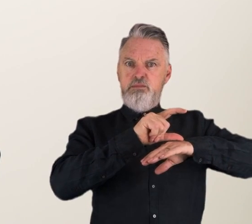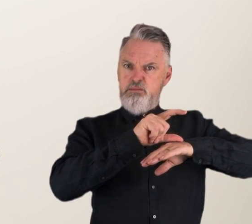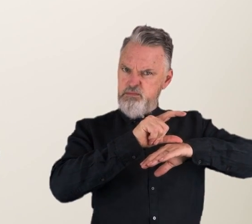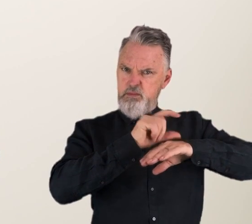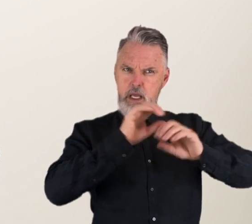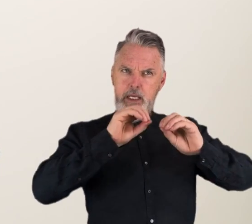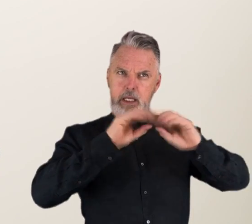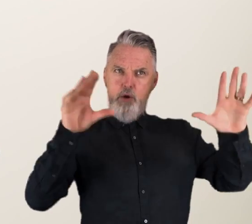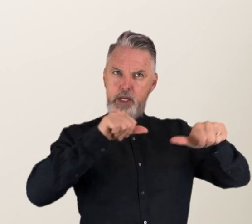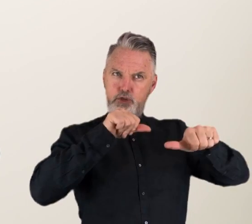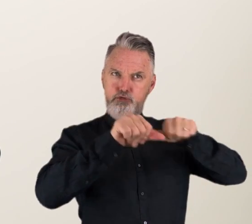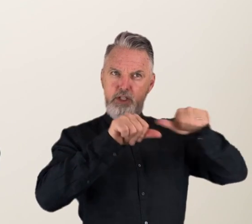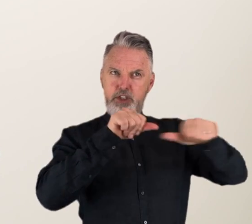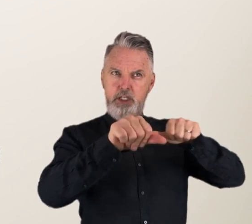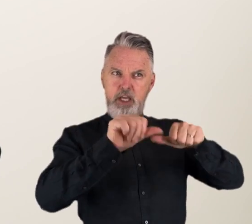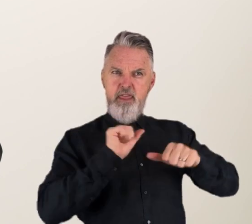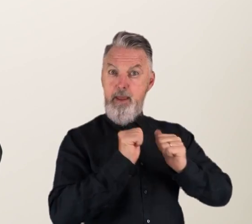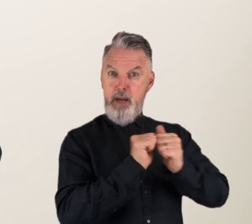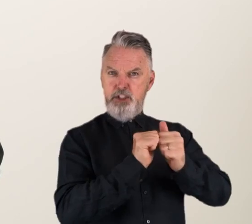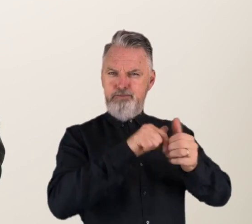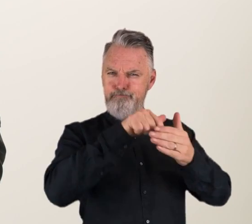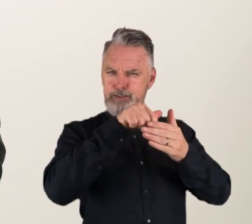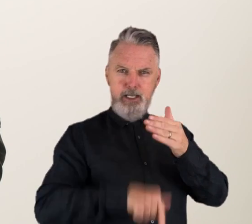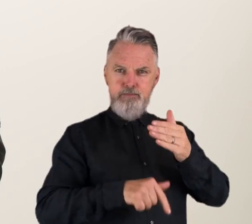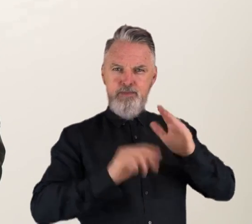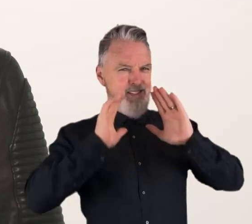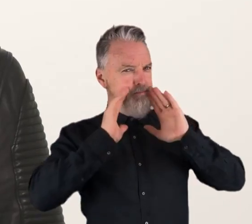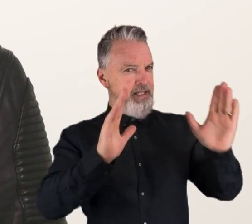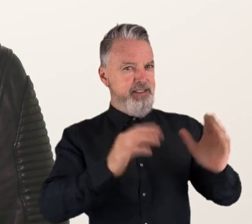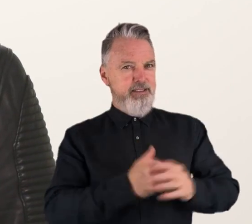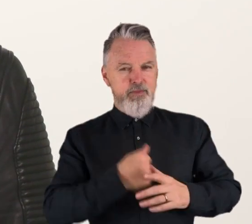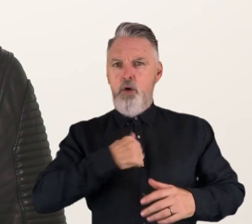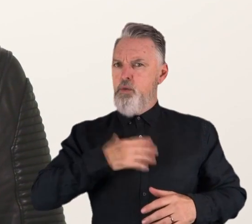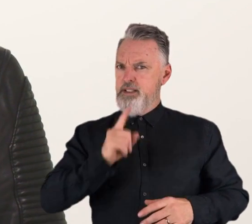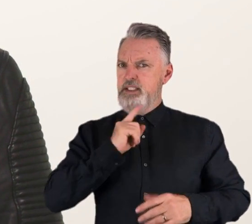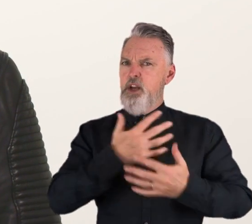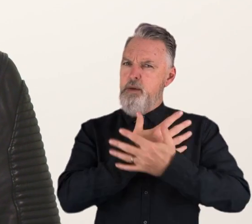and a deepening in their partnership, all amazing. I’d like to thank all the mentors